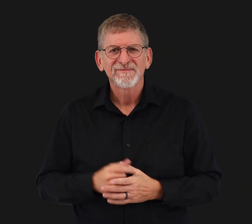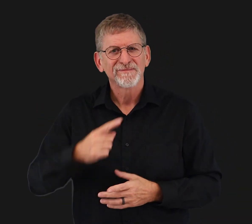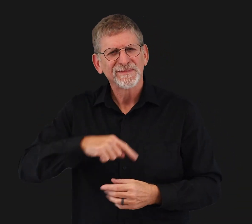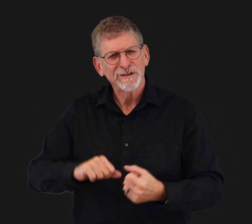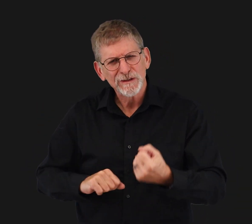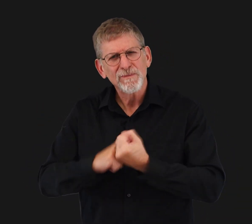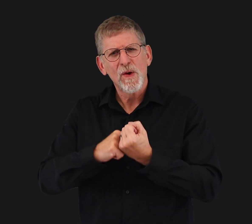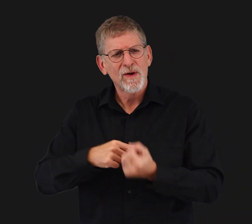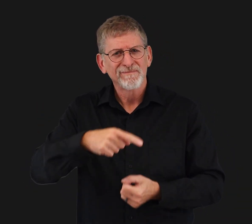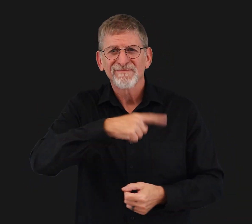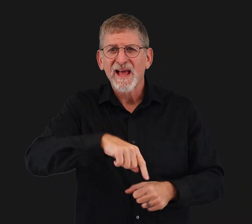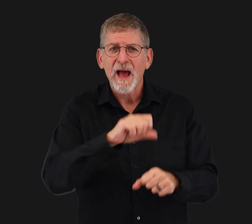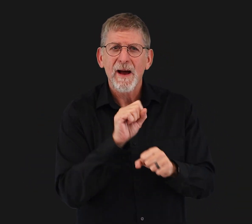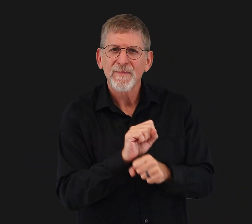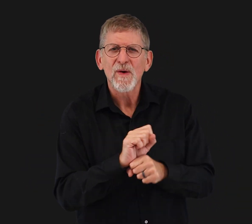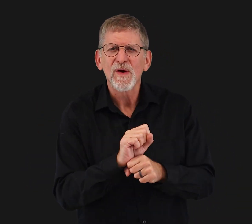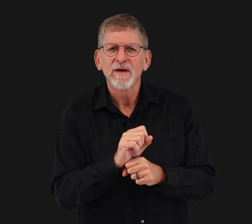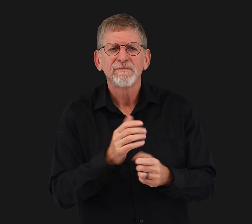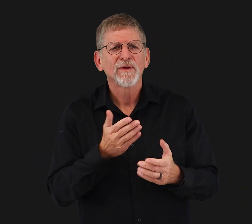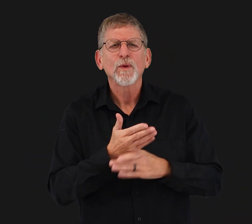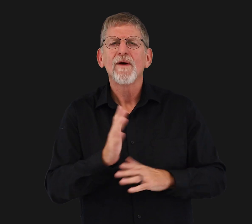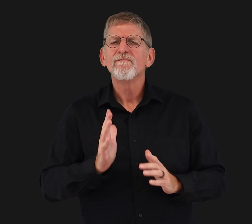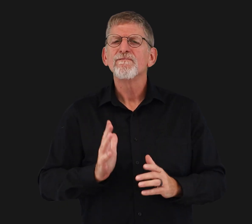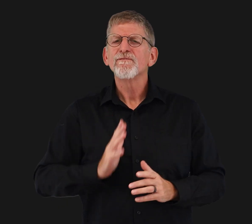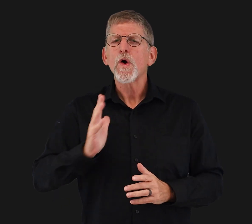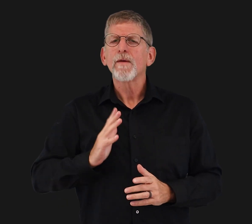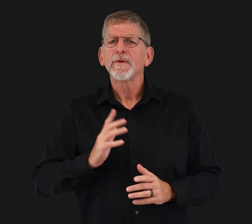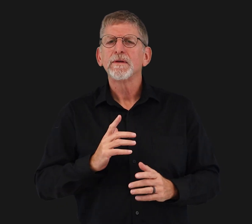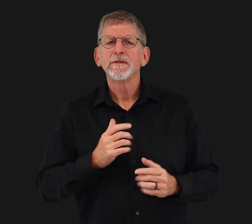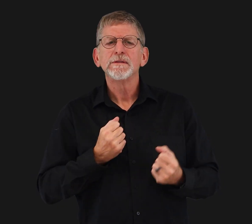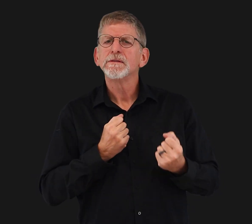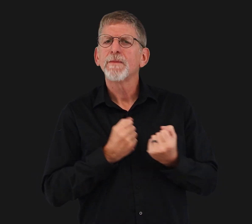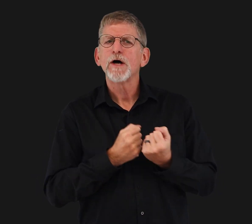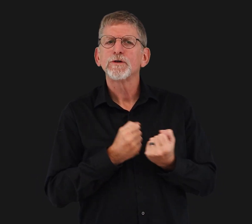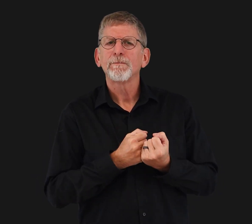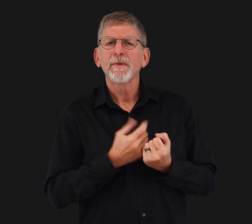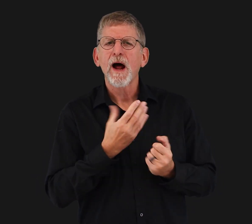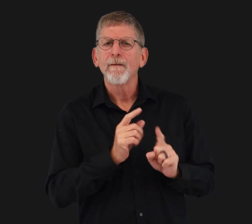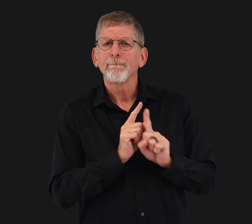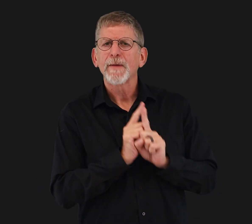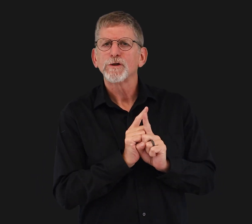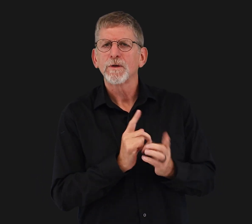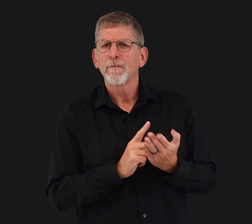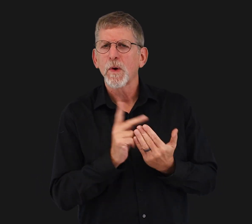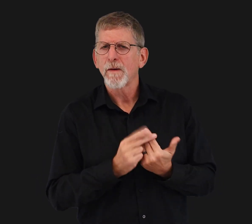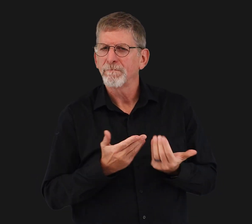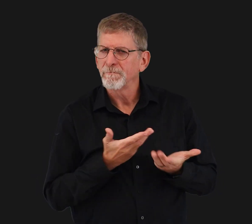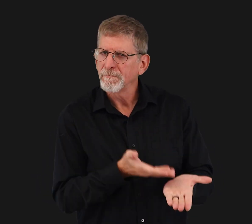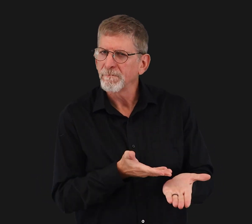We support these employees through a formal sponsorship and mentorship programs.